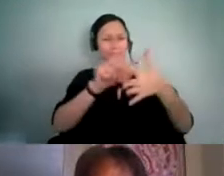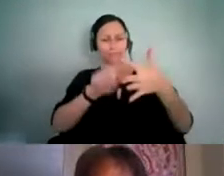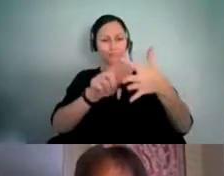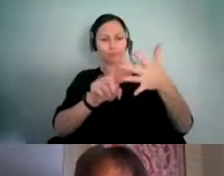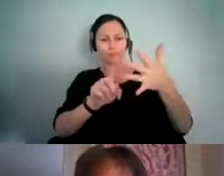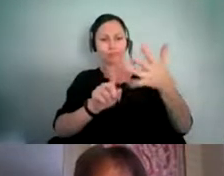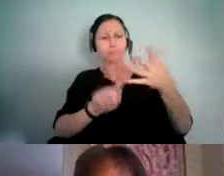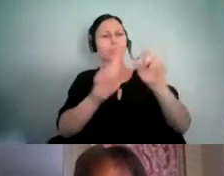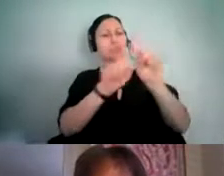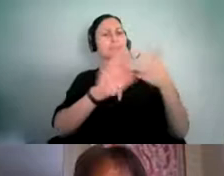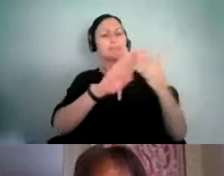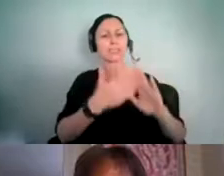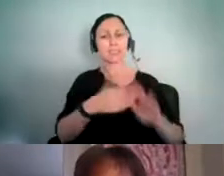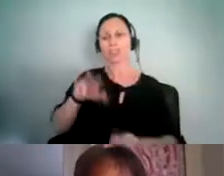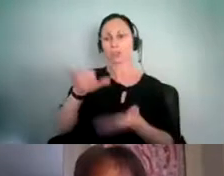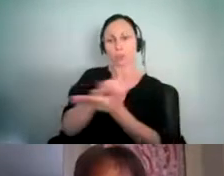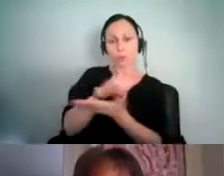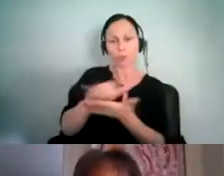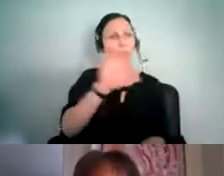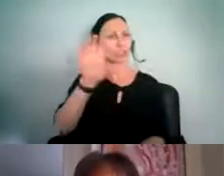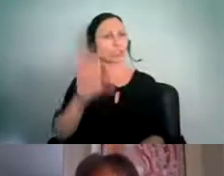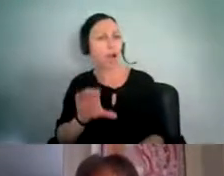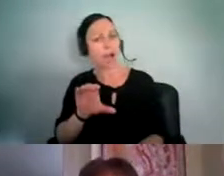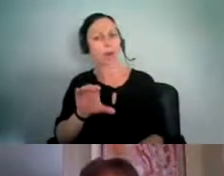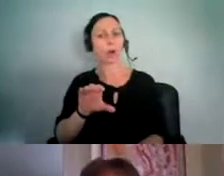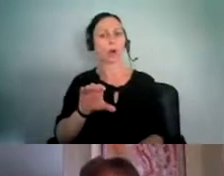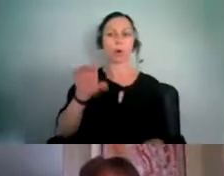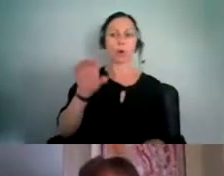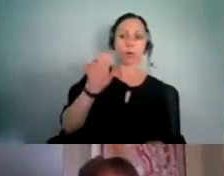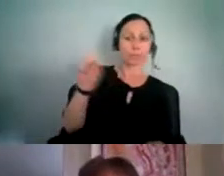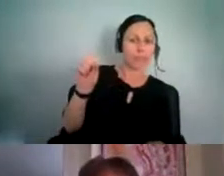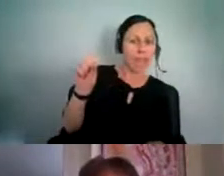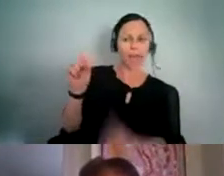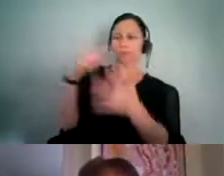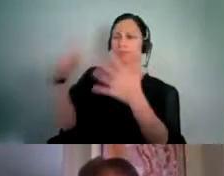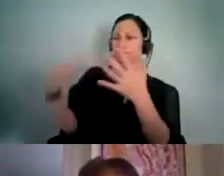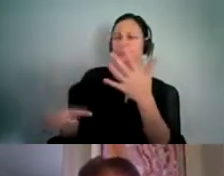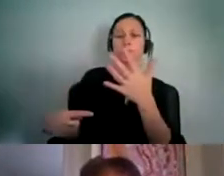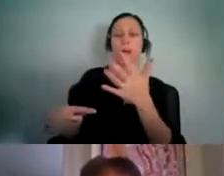live in New York city, live in Chicago, live in Seattle. So know that the world's already here.